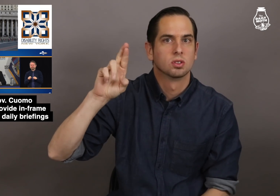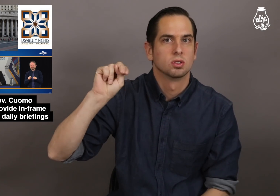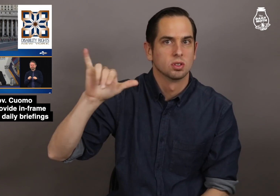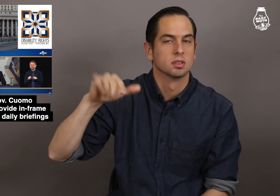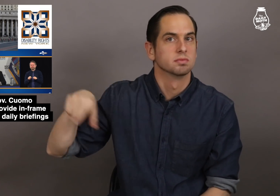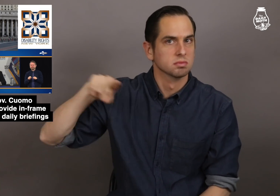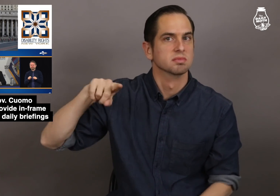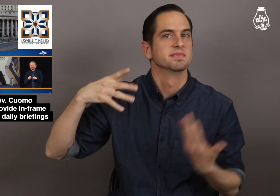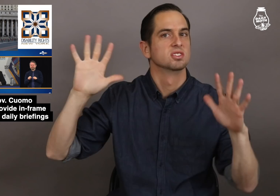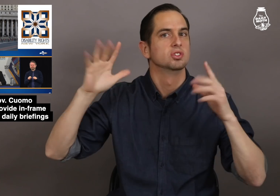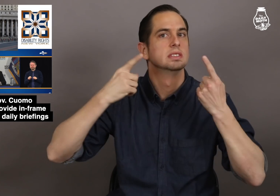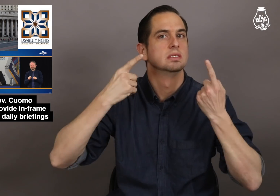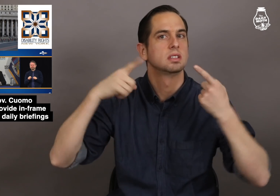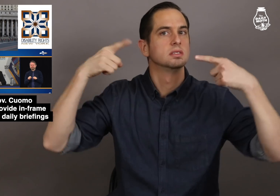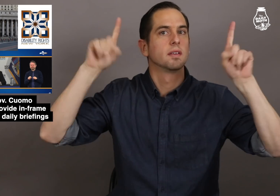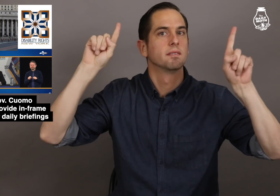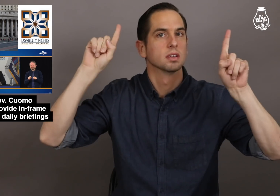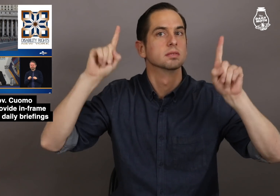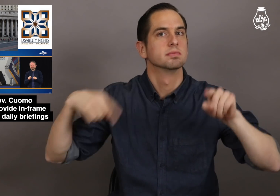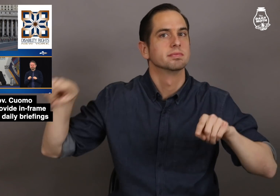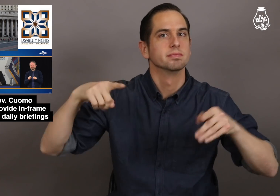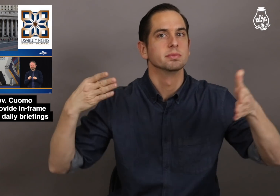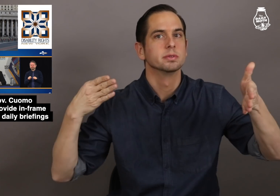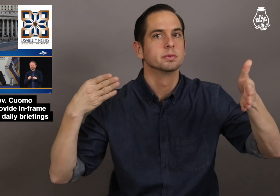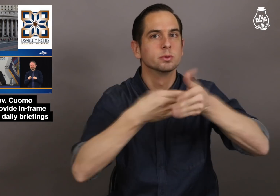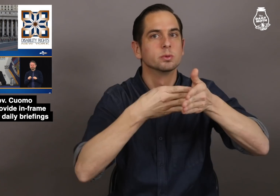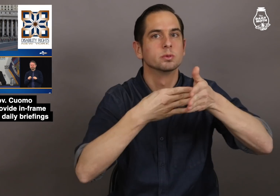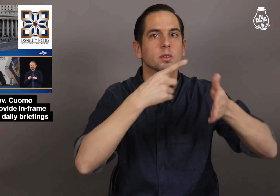(DRNY) that they were successful in their lawsuit